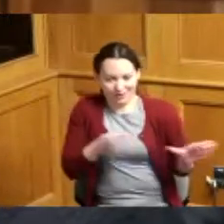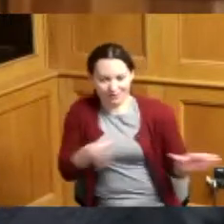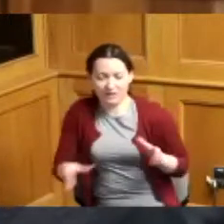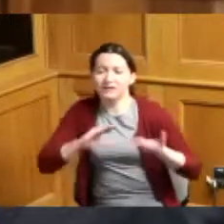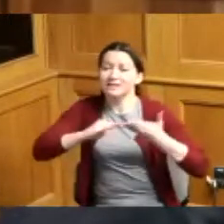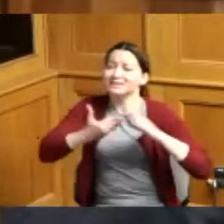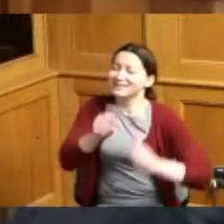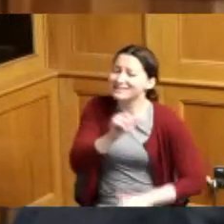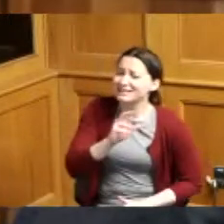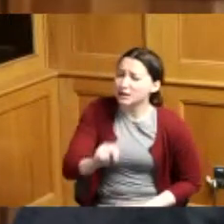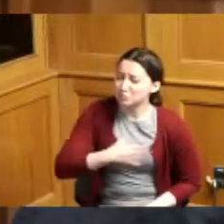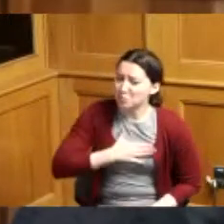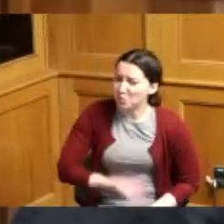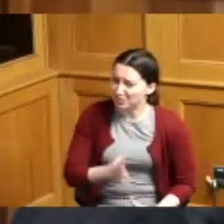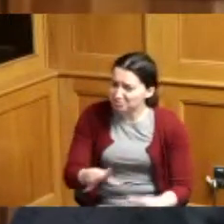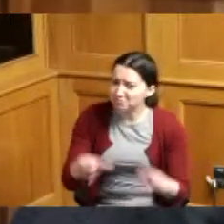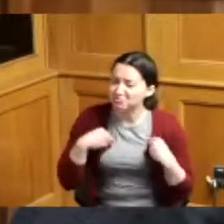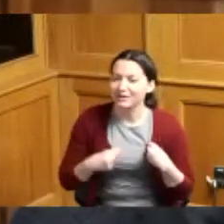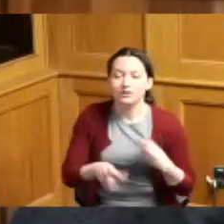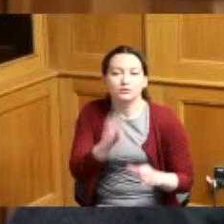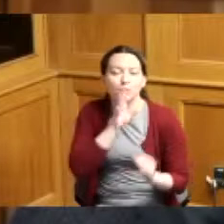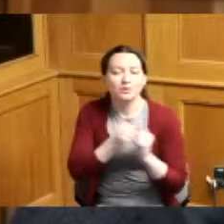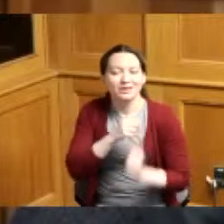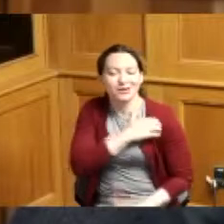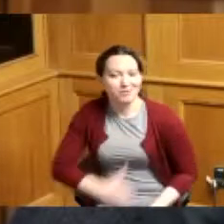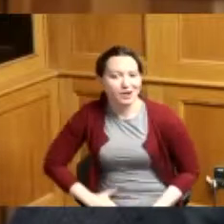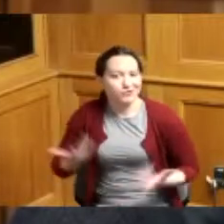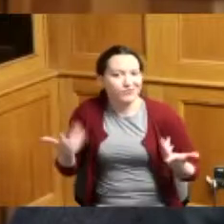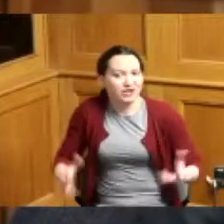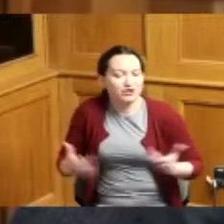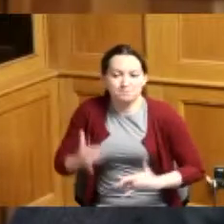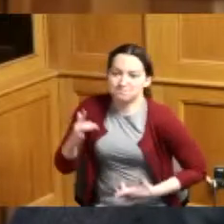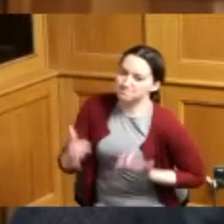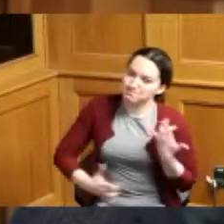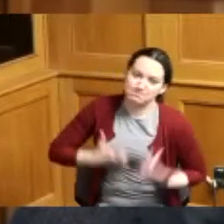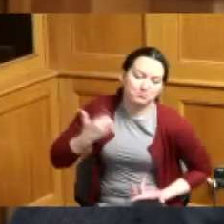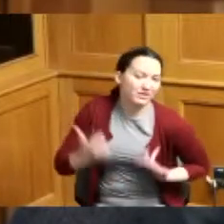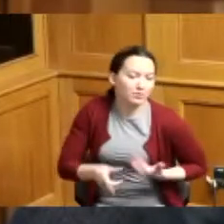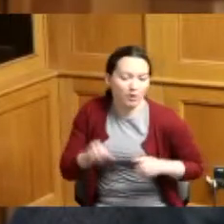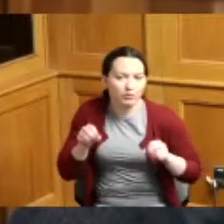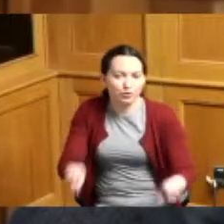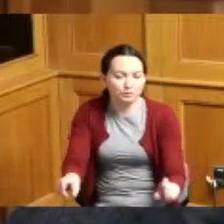Cincinnati is in talked to the mayor earlier today they're very excited about this opportunity um and